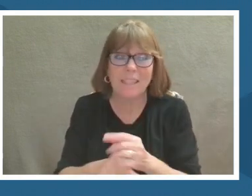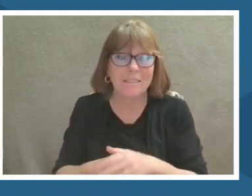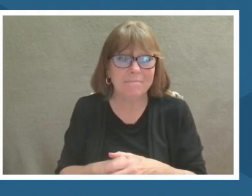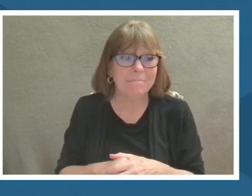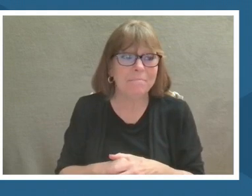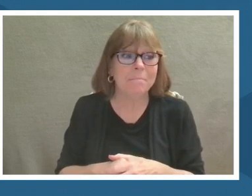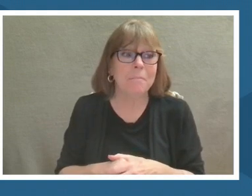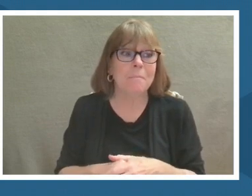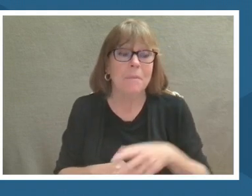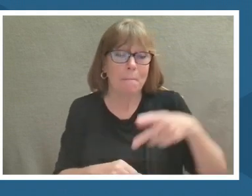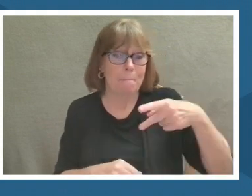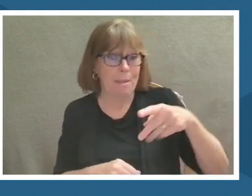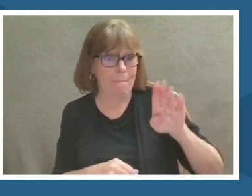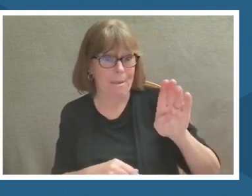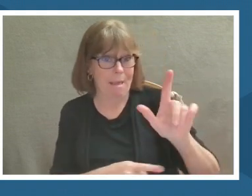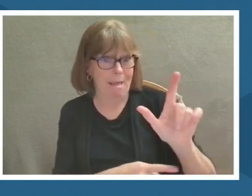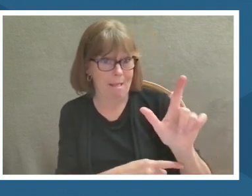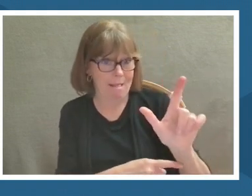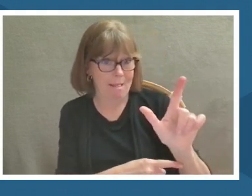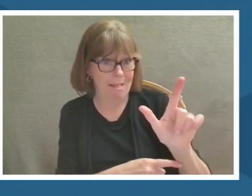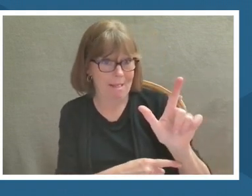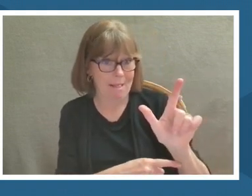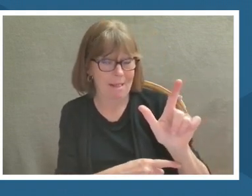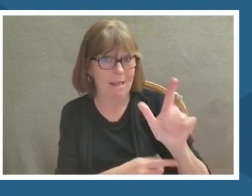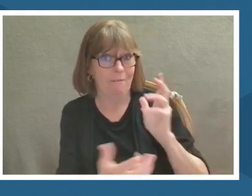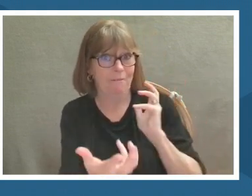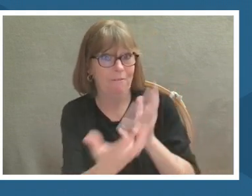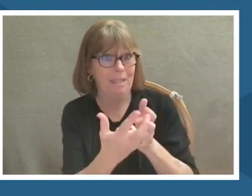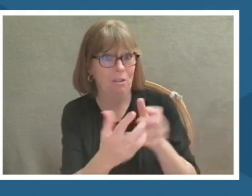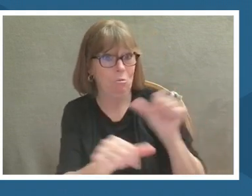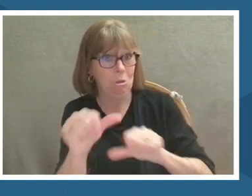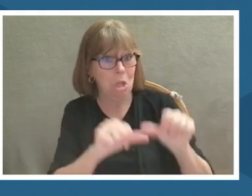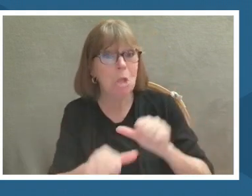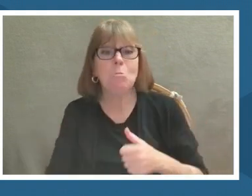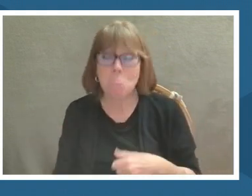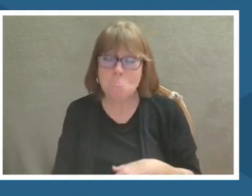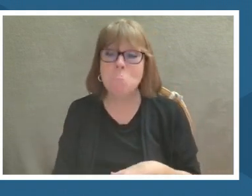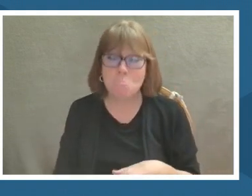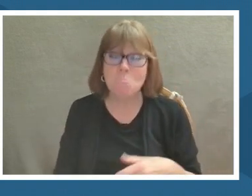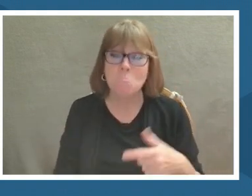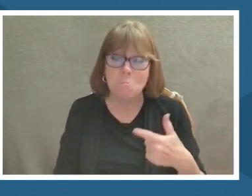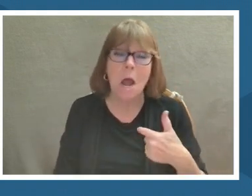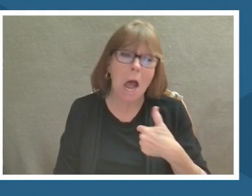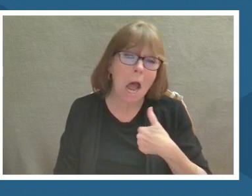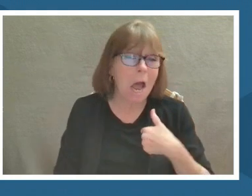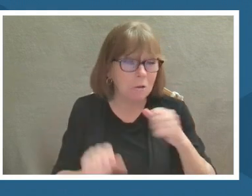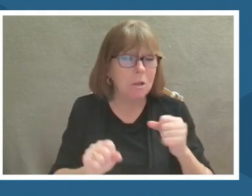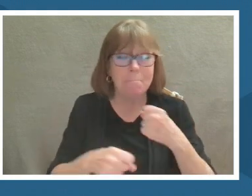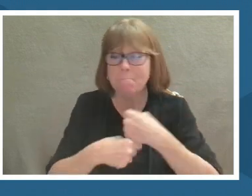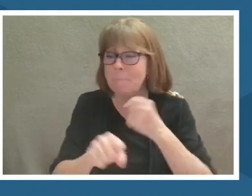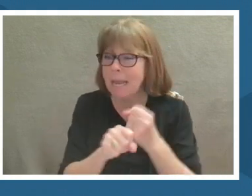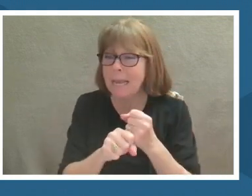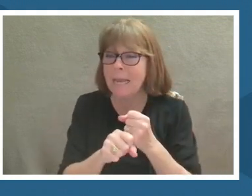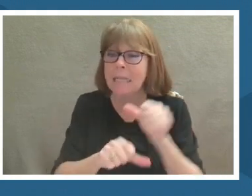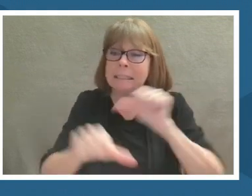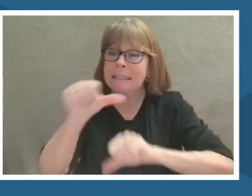science class and really only construct a scientific model of climate right and